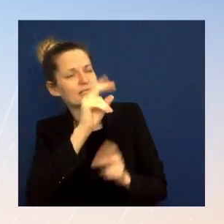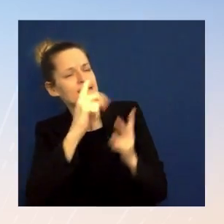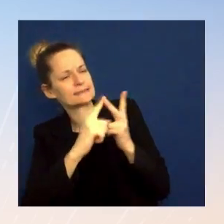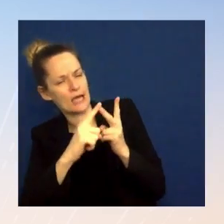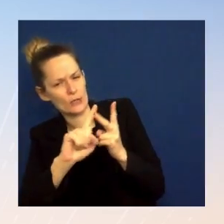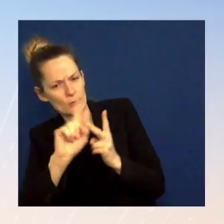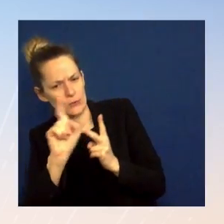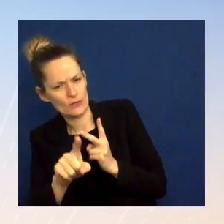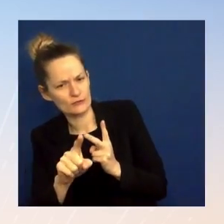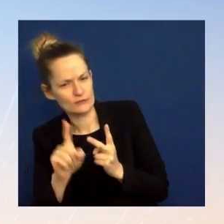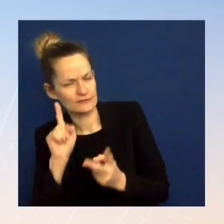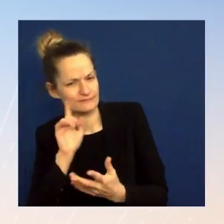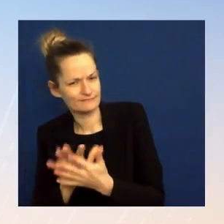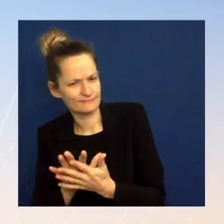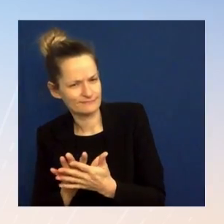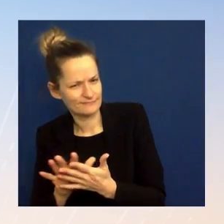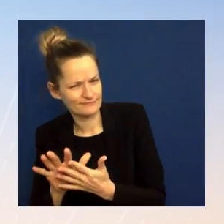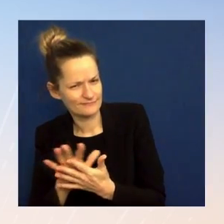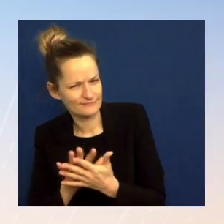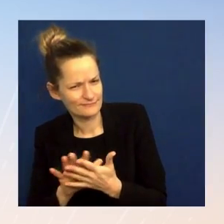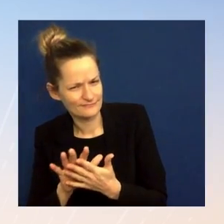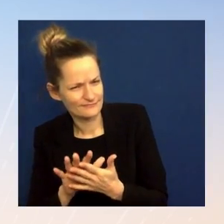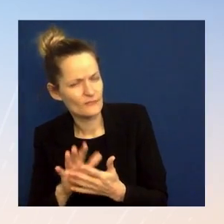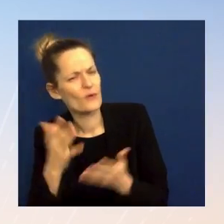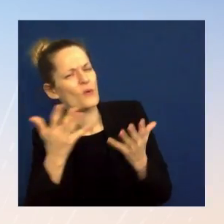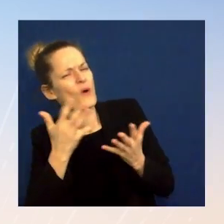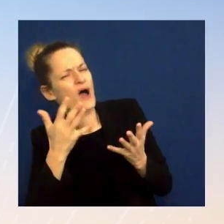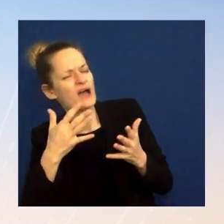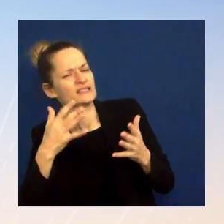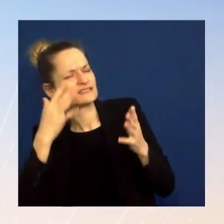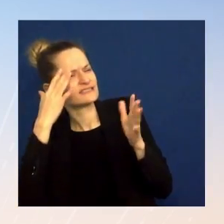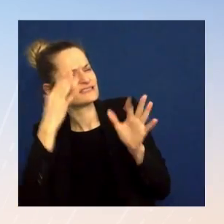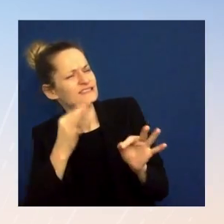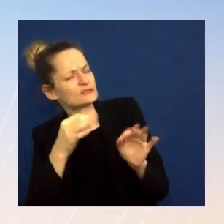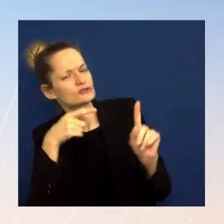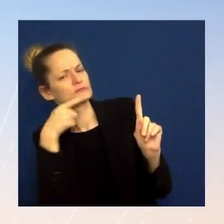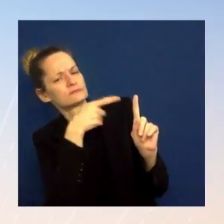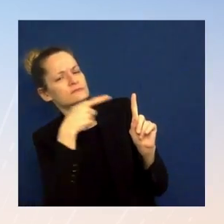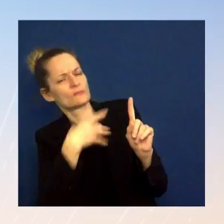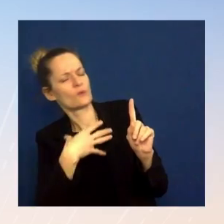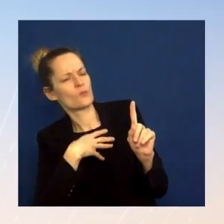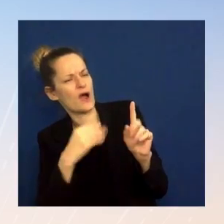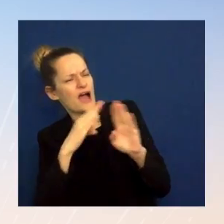that Iran has passed the no point of return? They have enough enriched uranium.